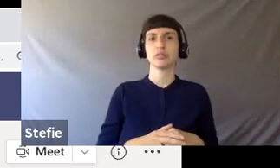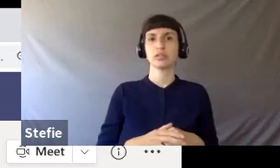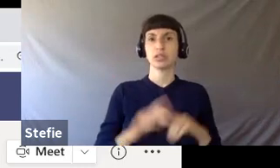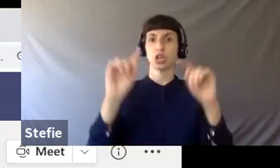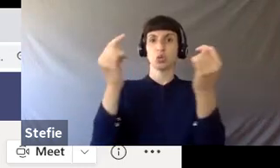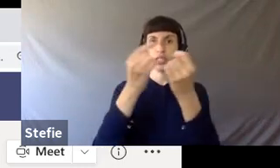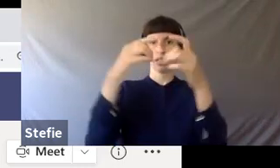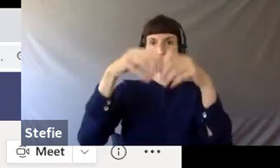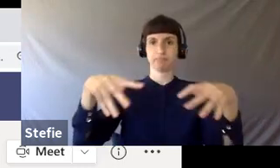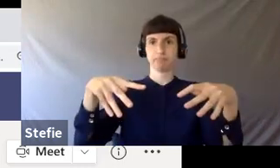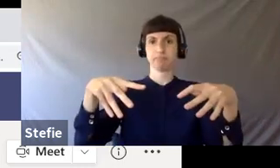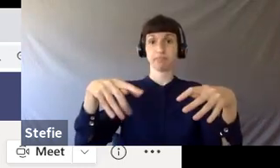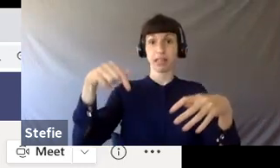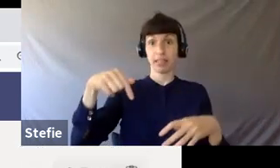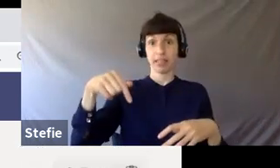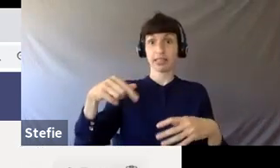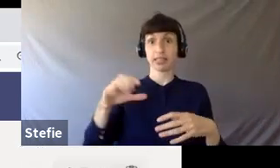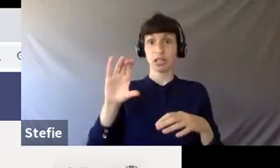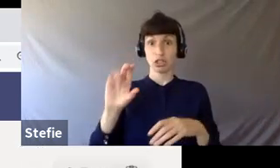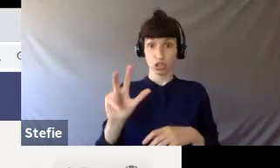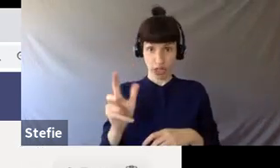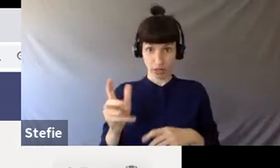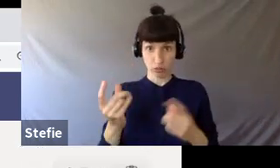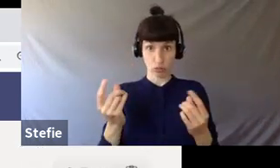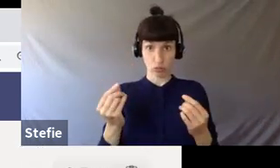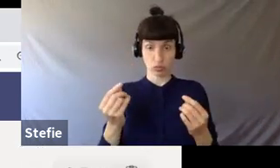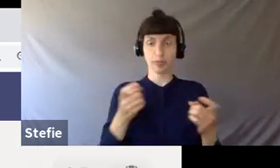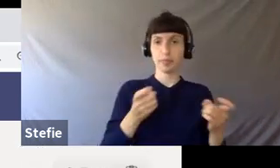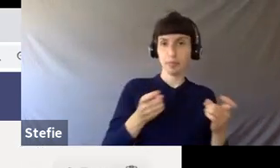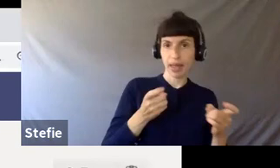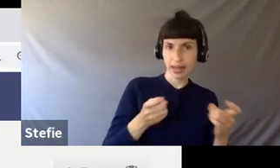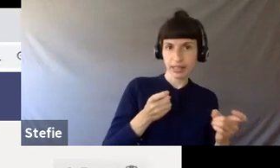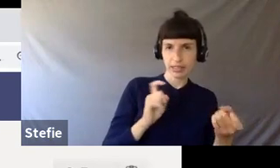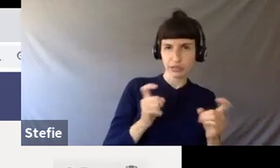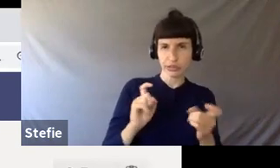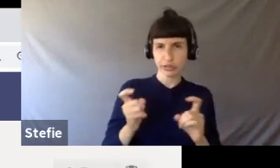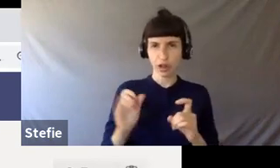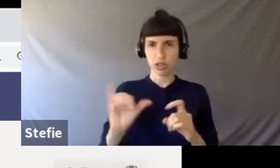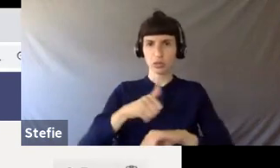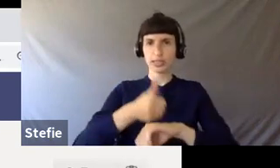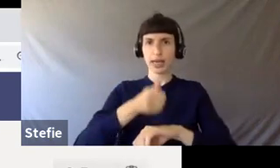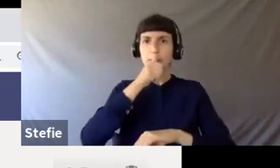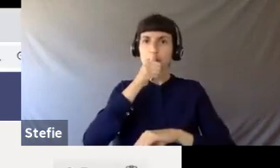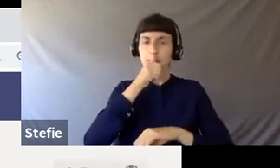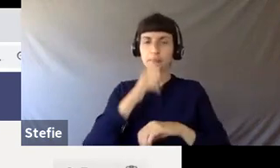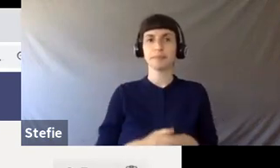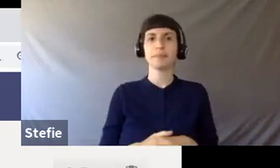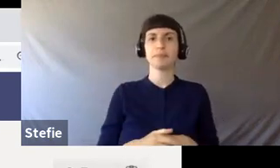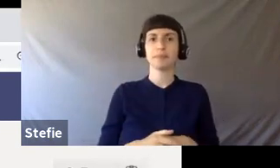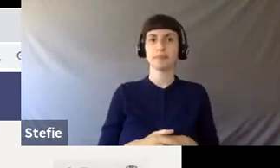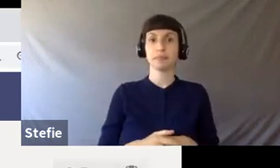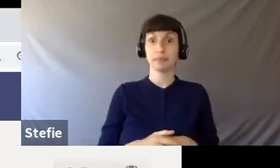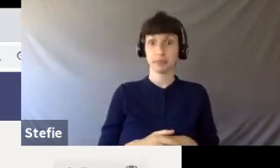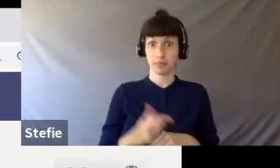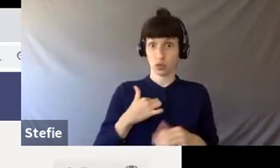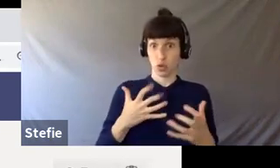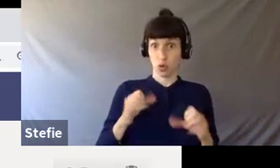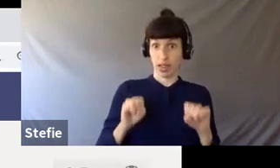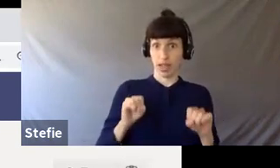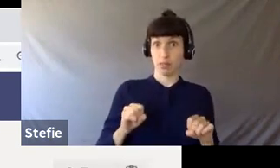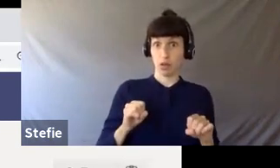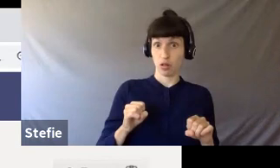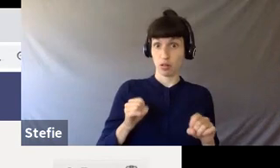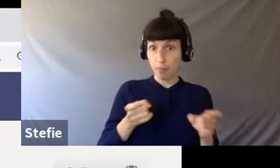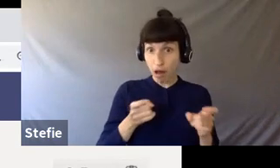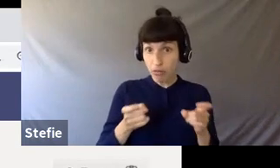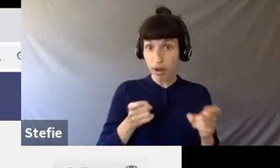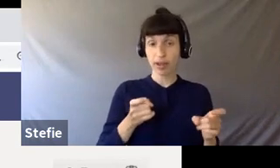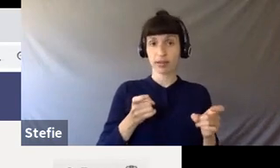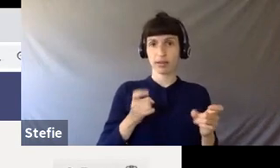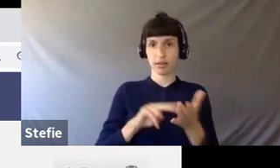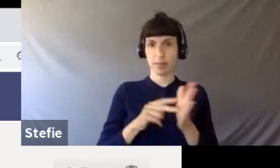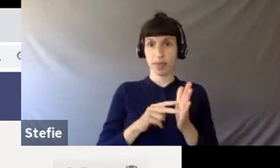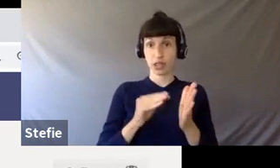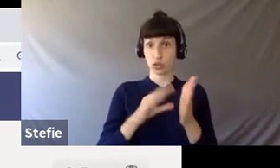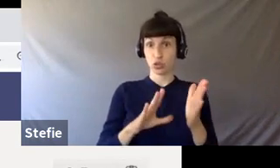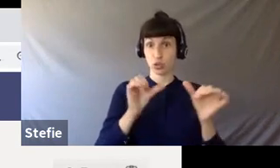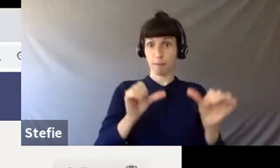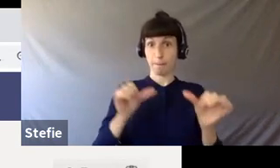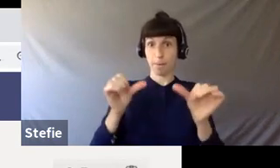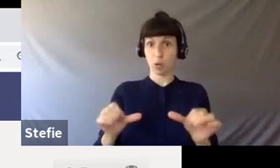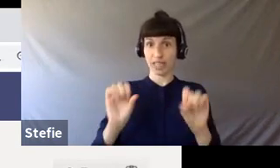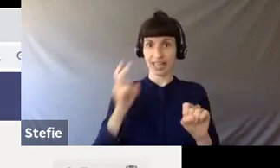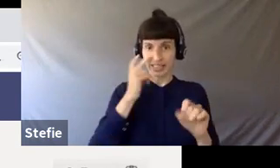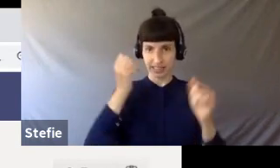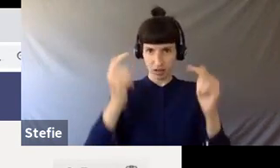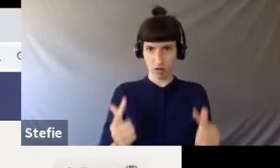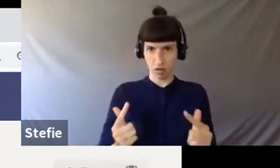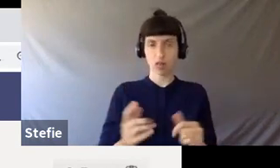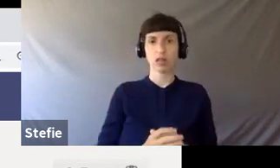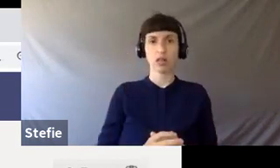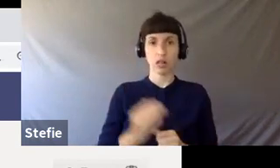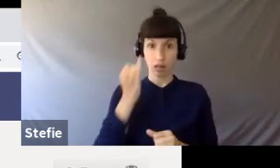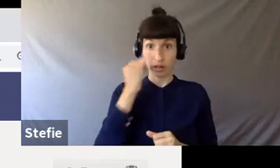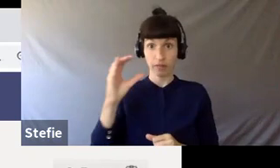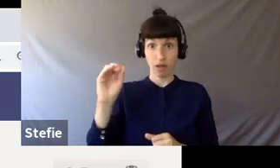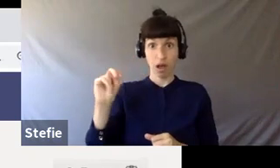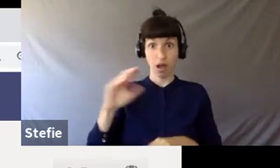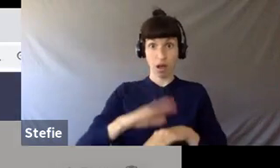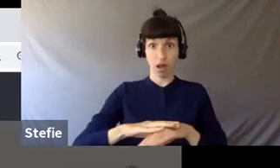This is a separate channel so think of a layer of organization